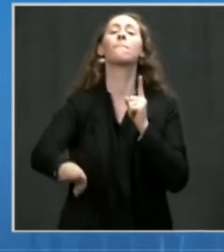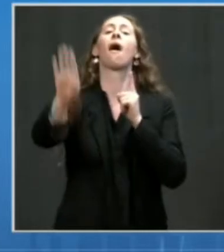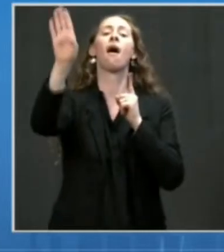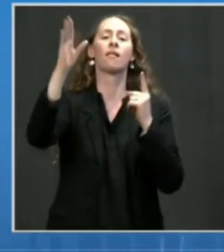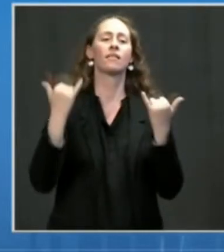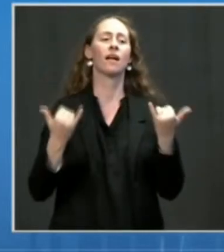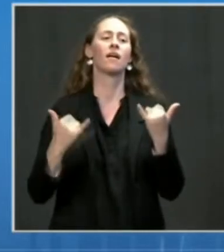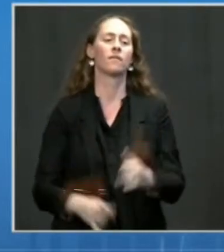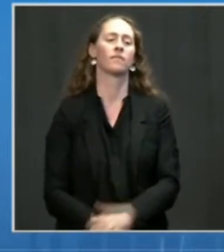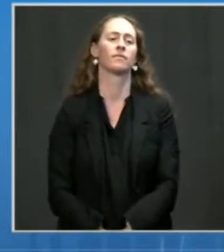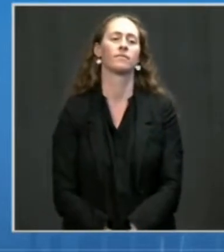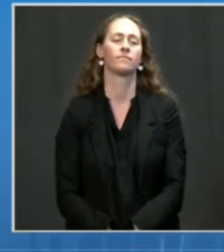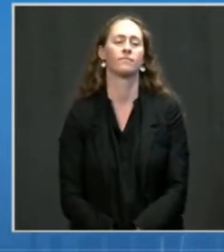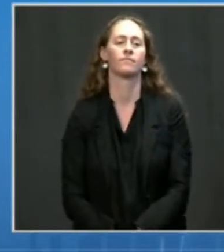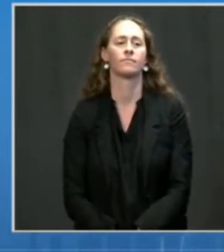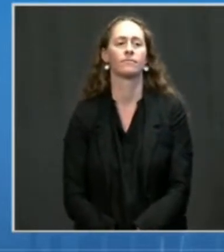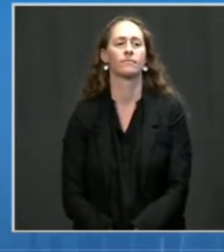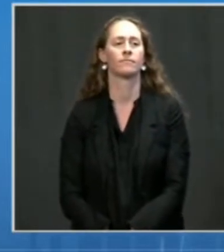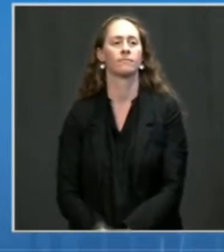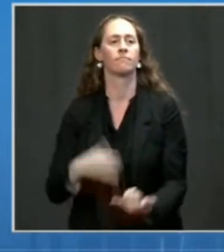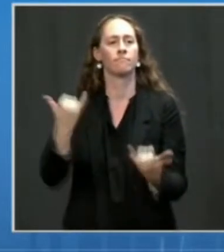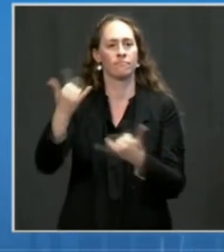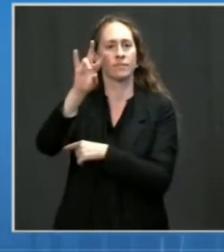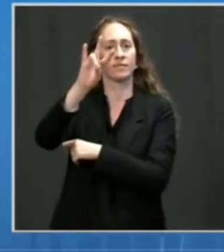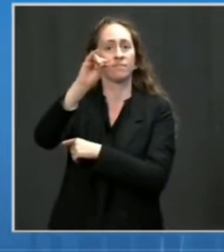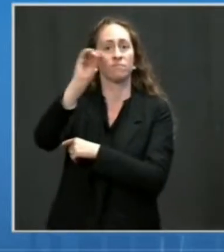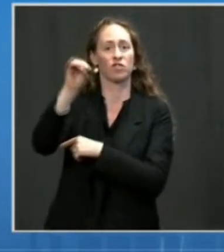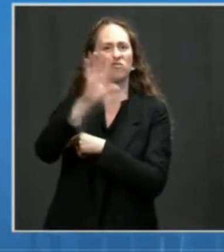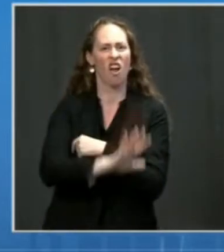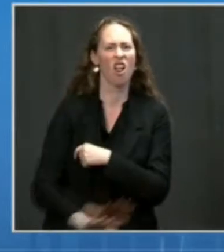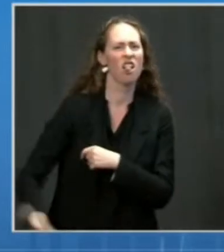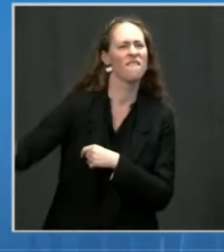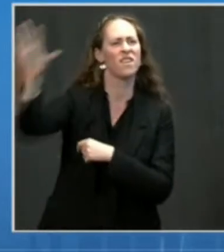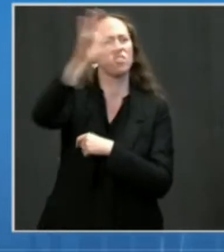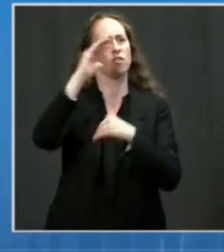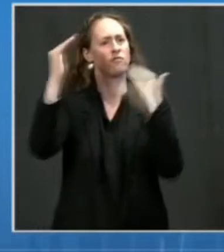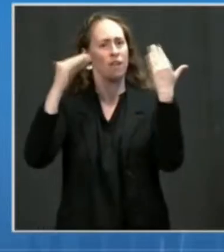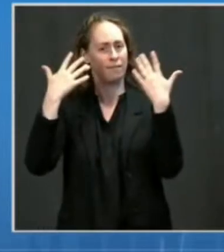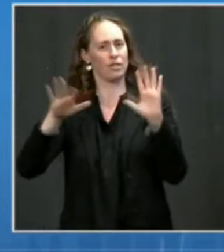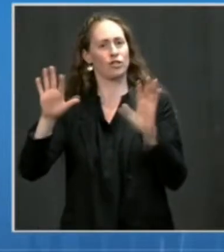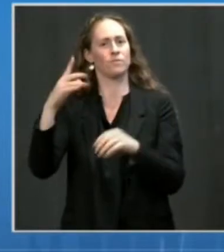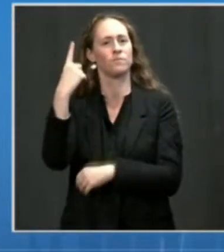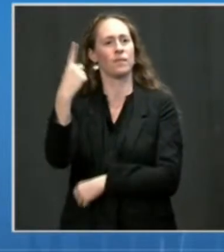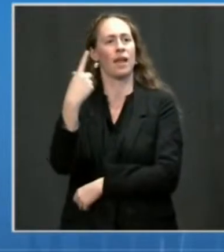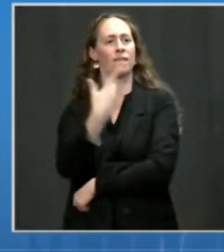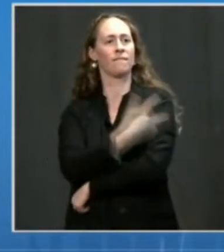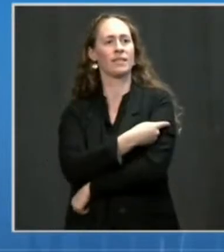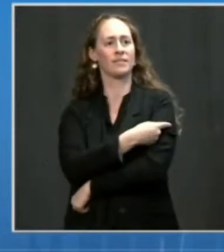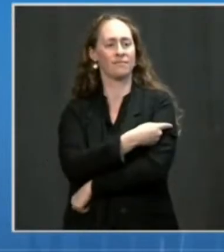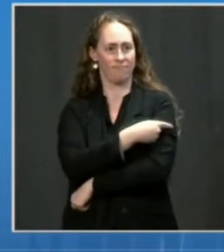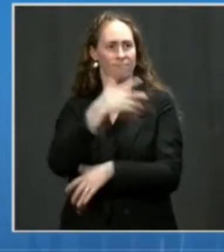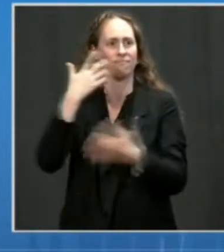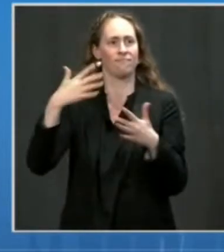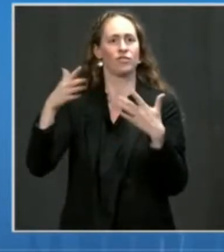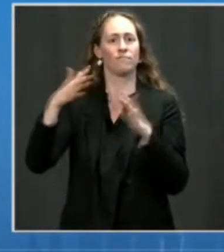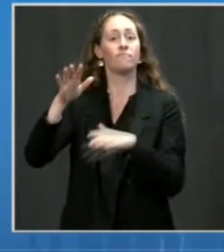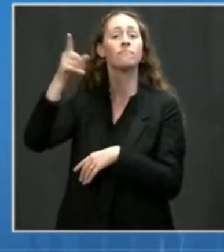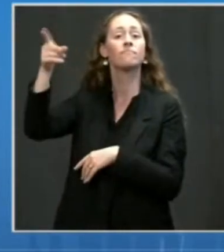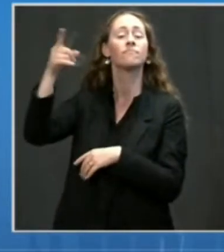THAT'S THE HIGHEST TOTAL SINCE JULY 4th, AND JUST TODAY, WE HIT 70% OF ADULTS WITH AT LEAST